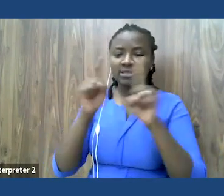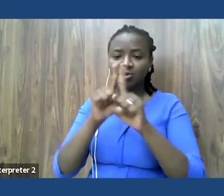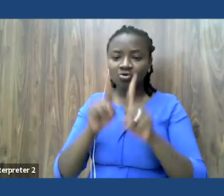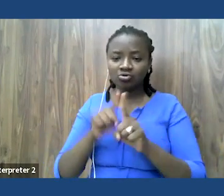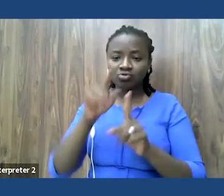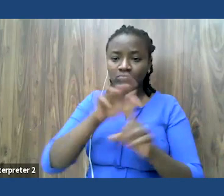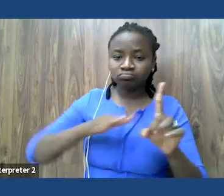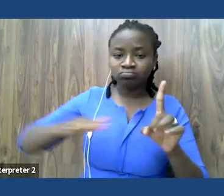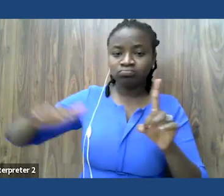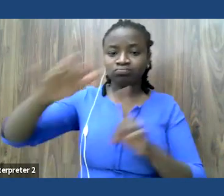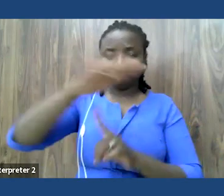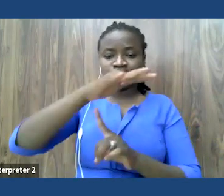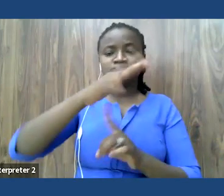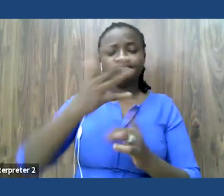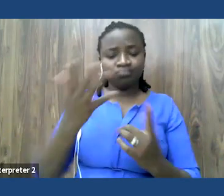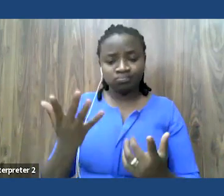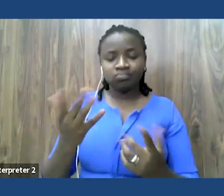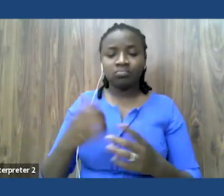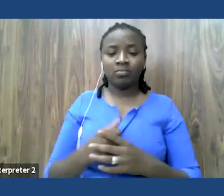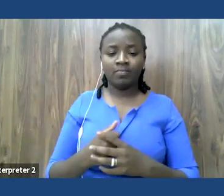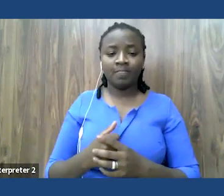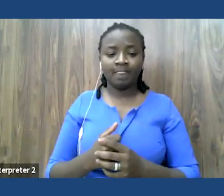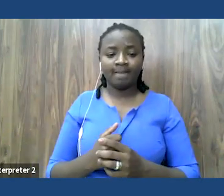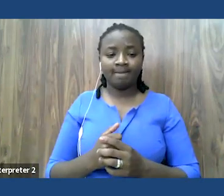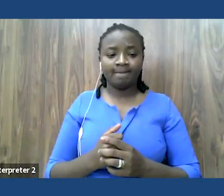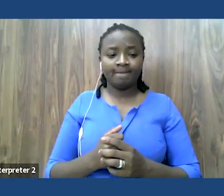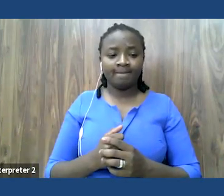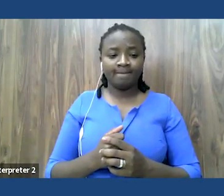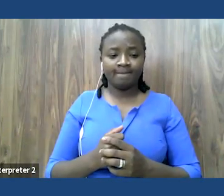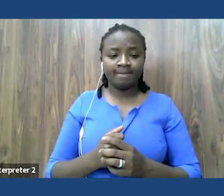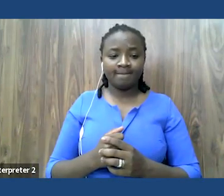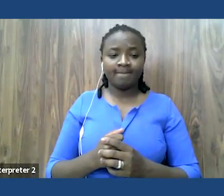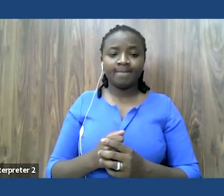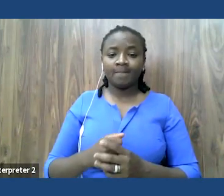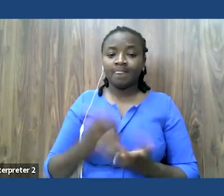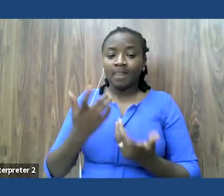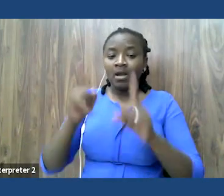They're leading to another point. Cities are not accommodated for the new reality.